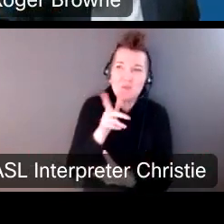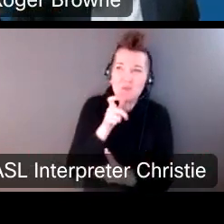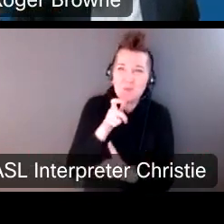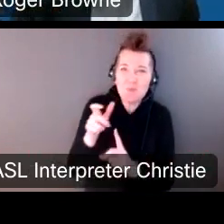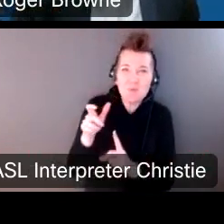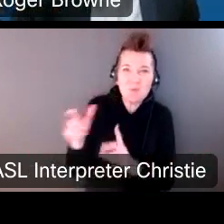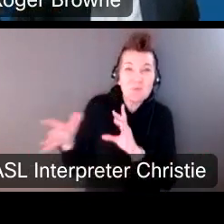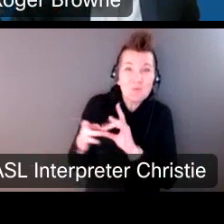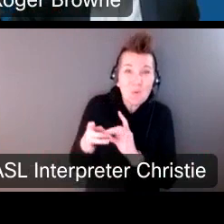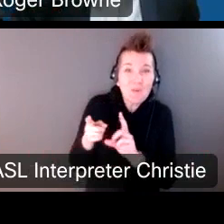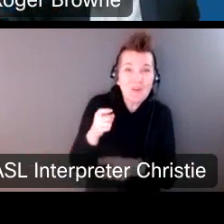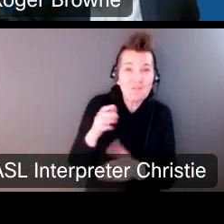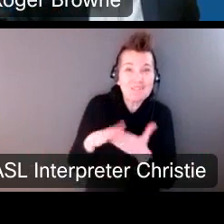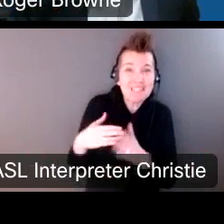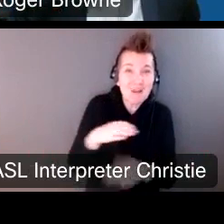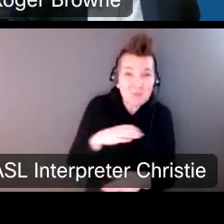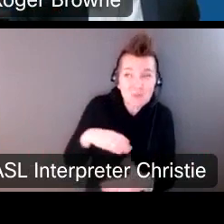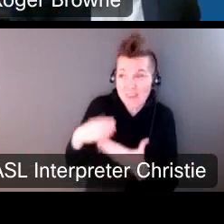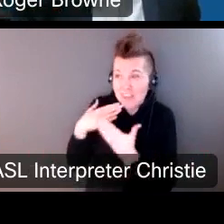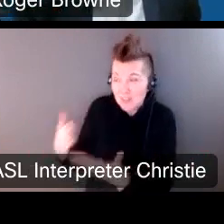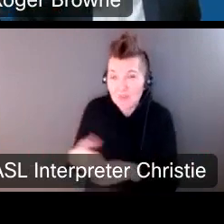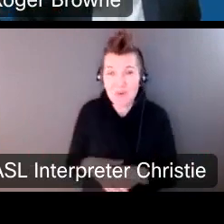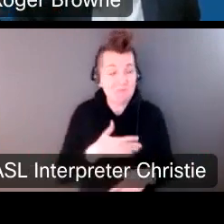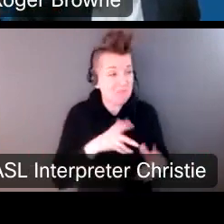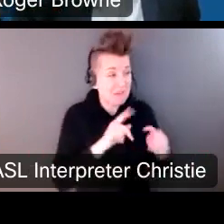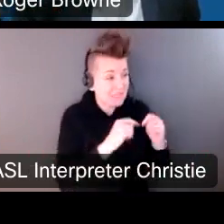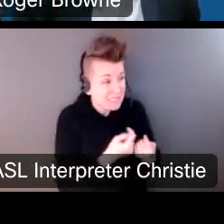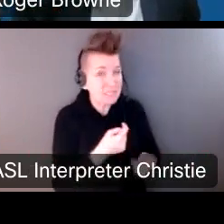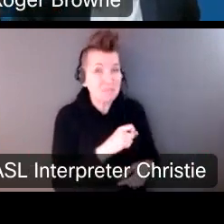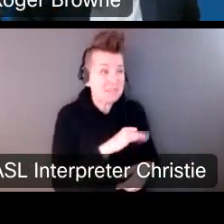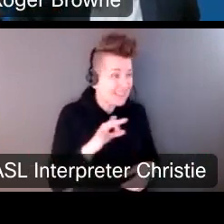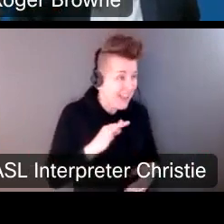as well as my staff, my team on this particular initiative.